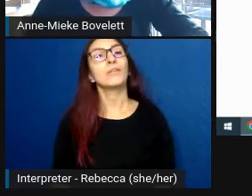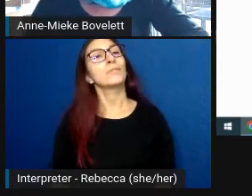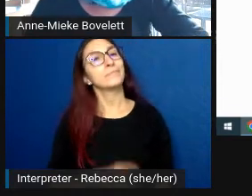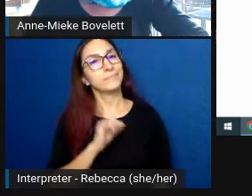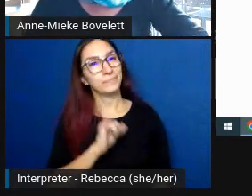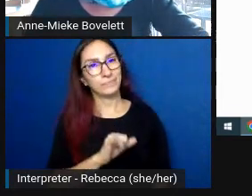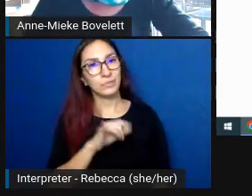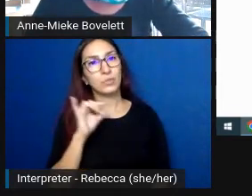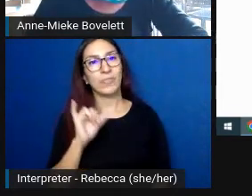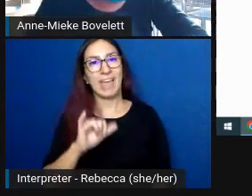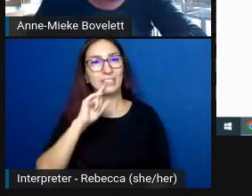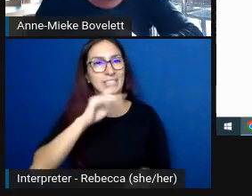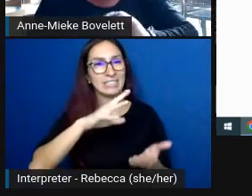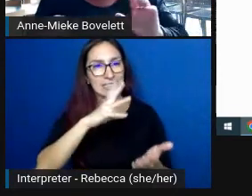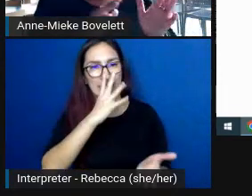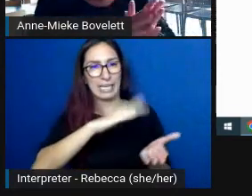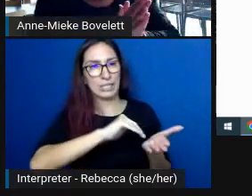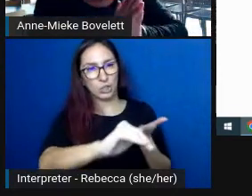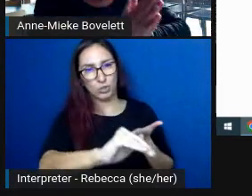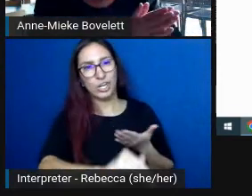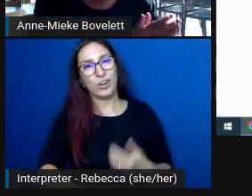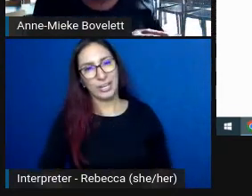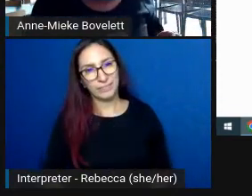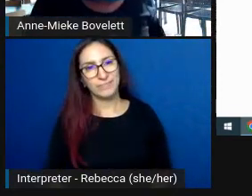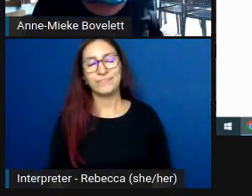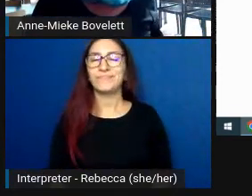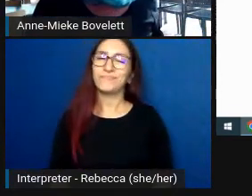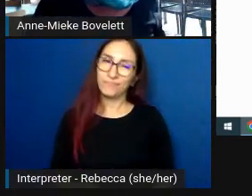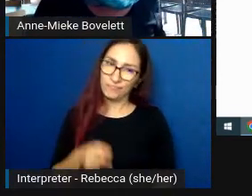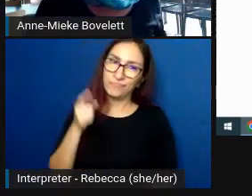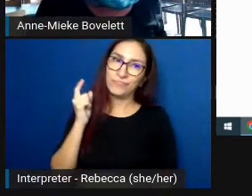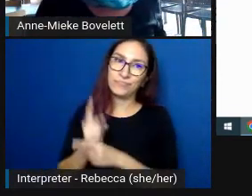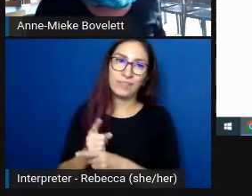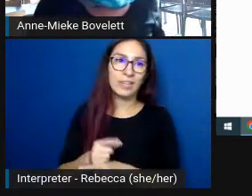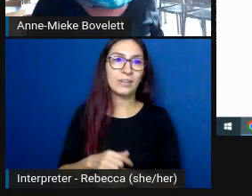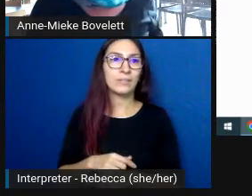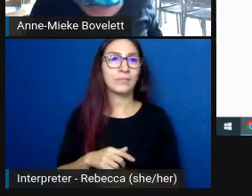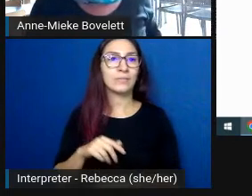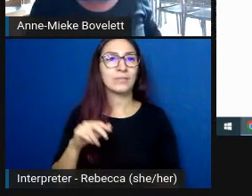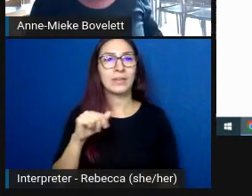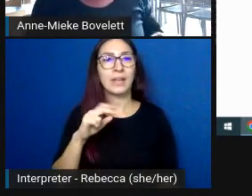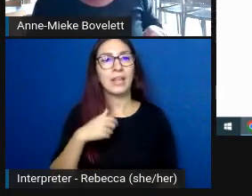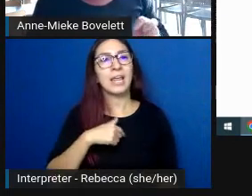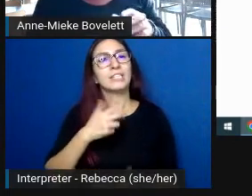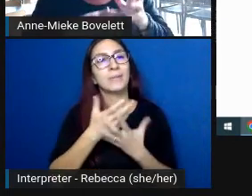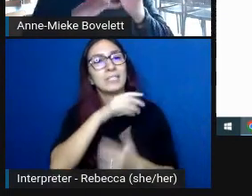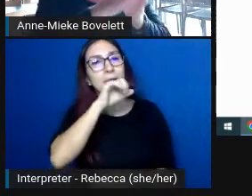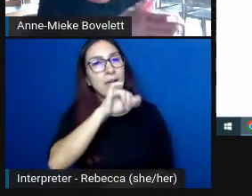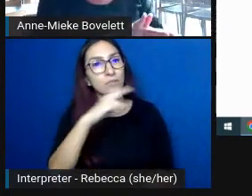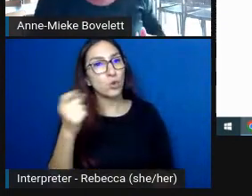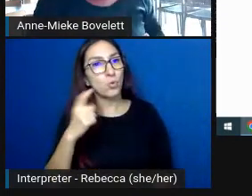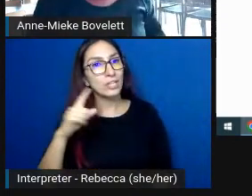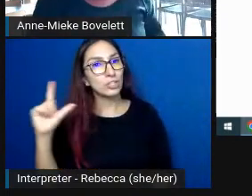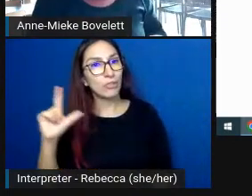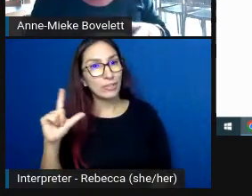Now, really, as much as I love your question, Lazar, I think if we get into what kind